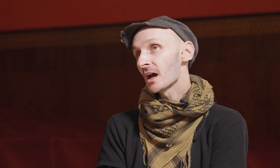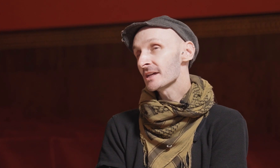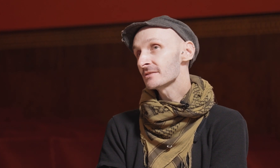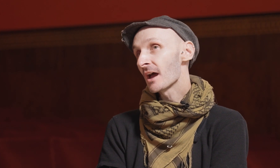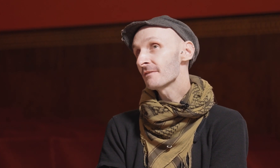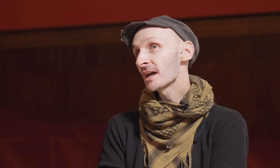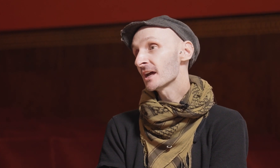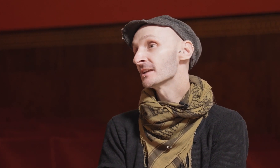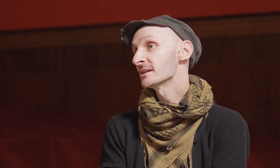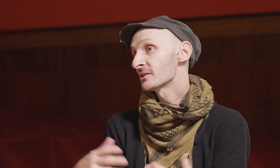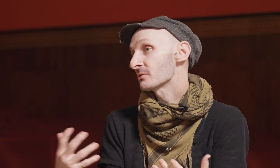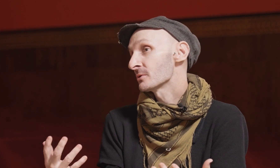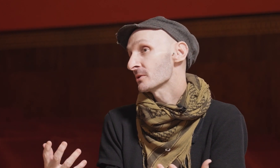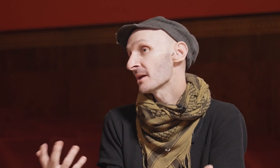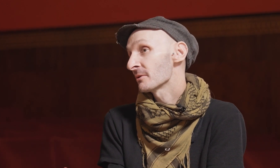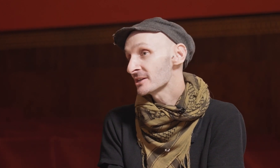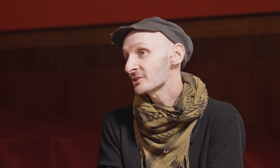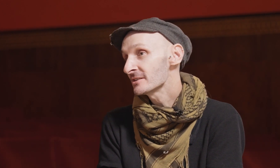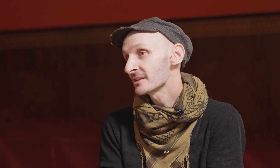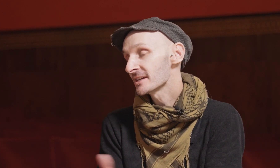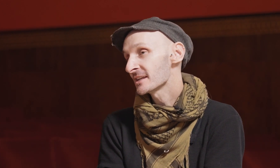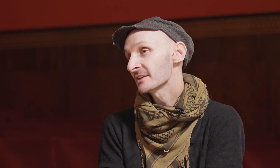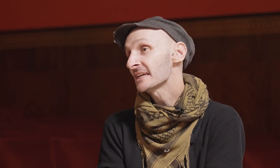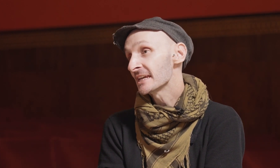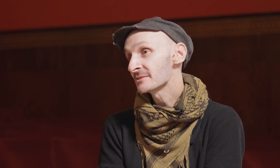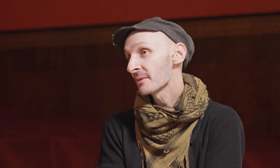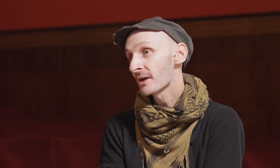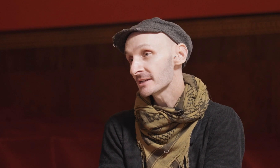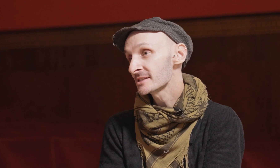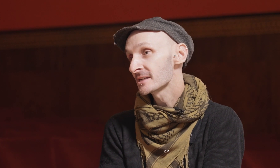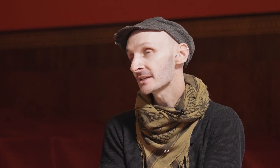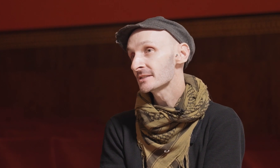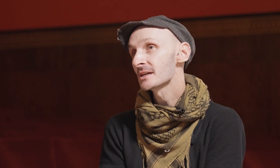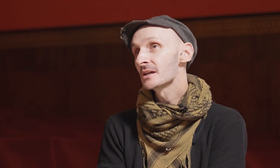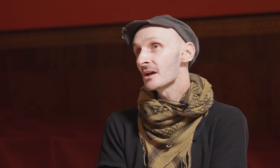I feel like I lead through collaboration. That is definitely key to my practice as an artist